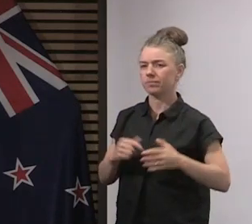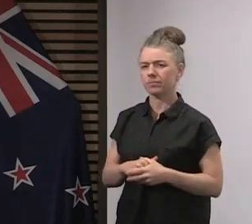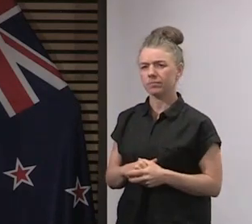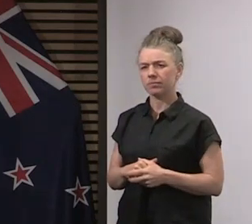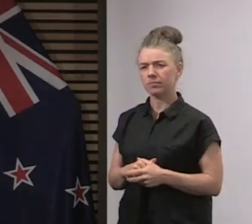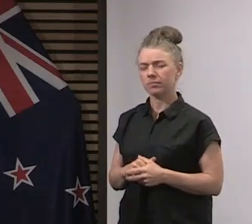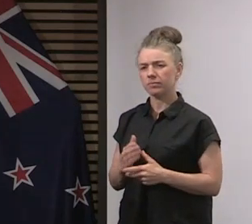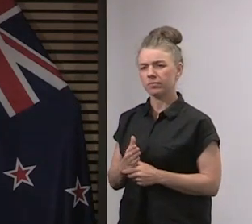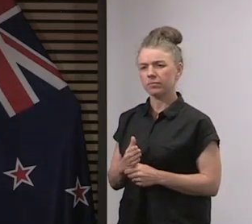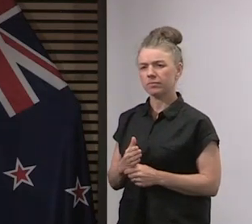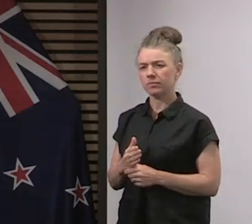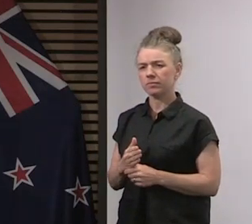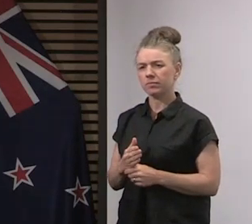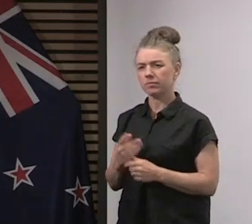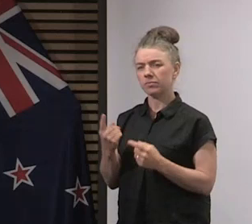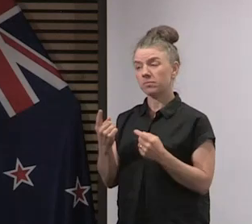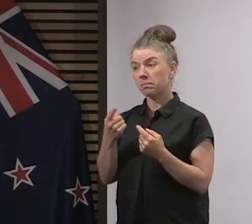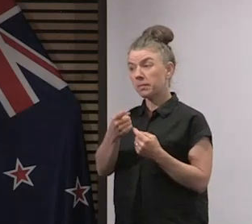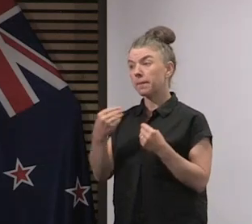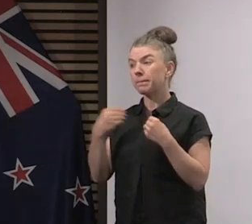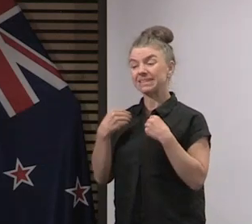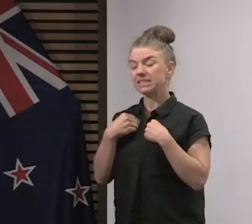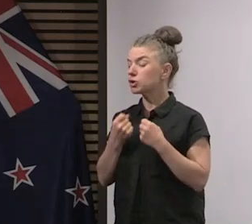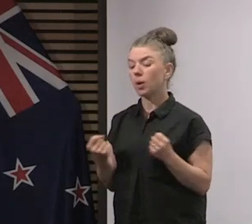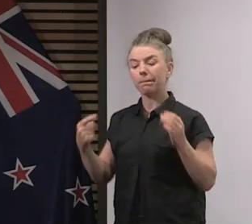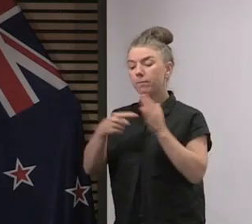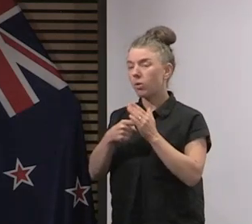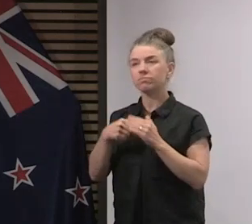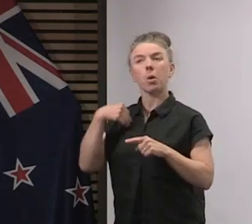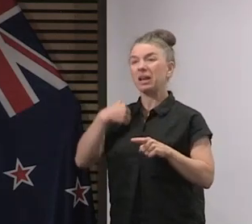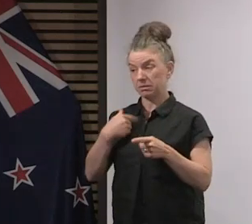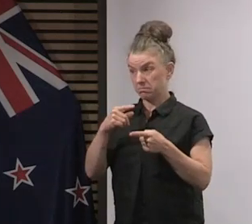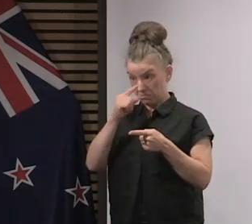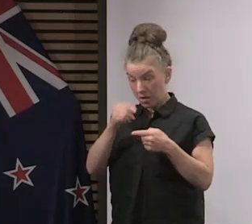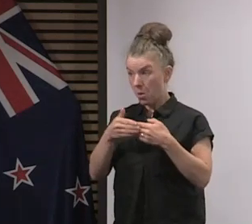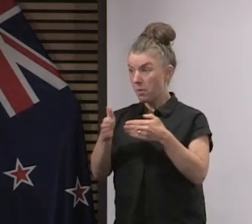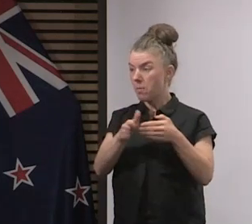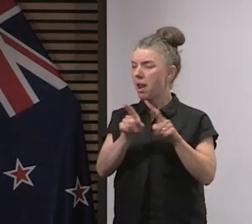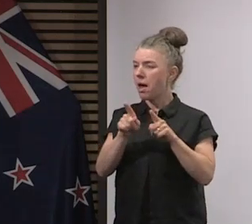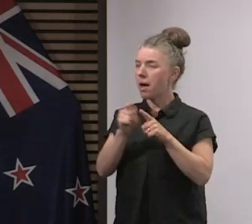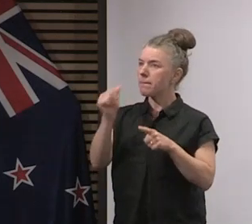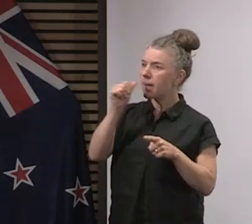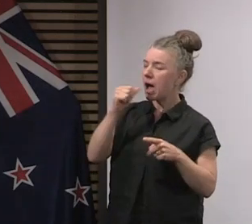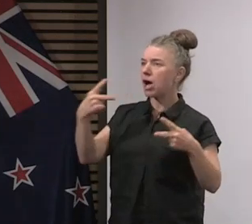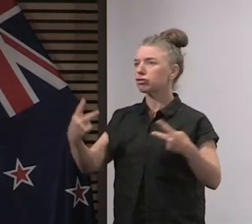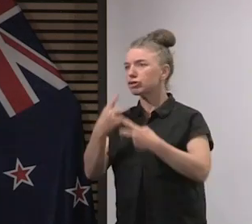tracing. ..will there be - will some of those other non-essential